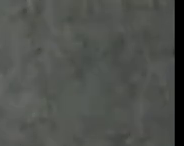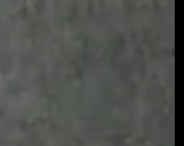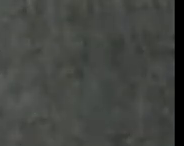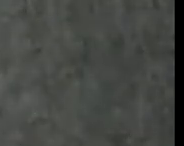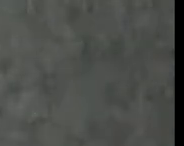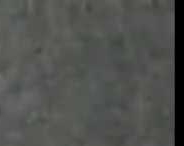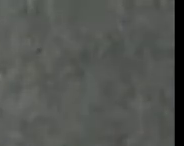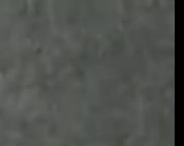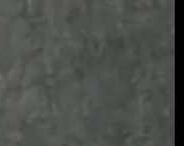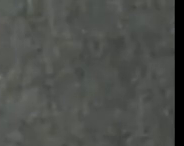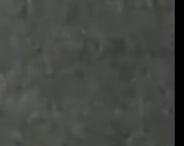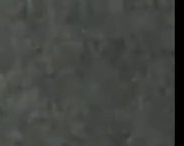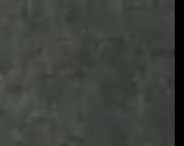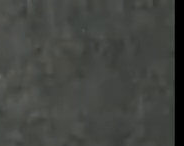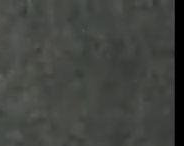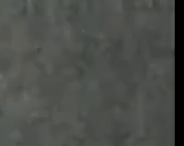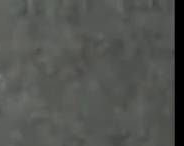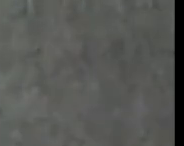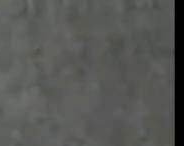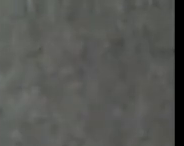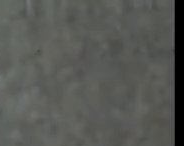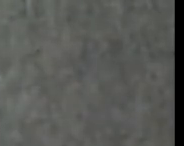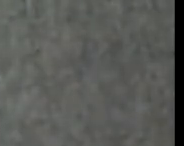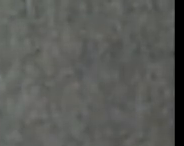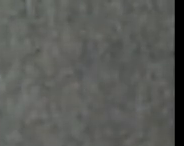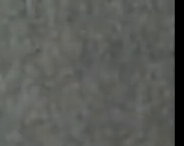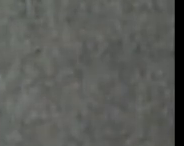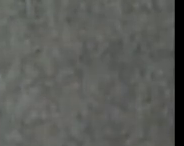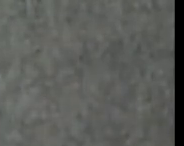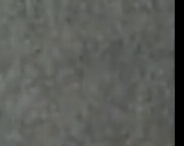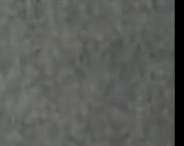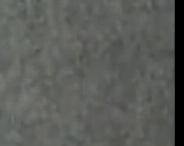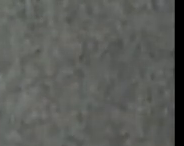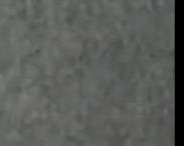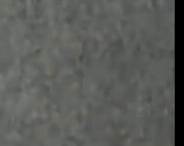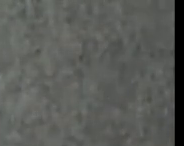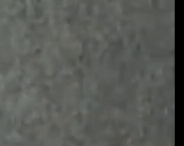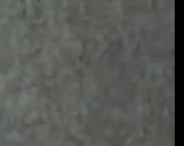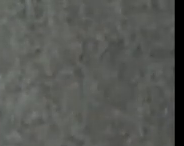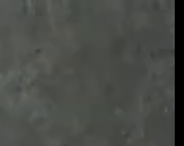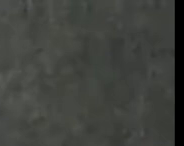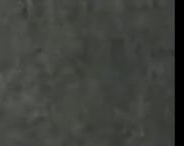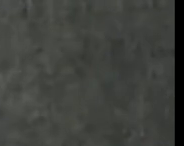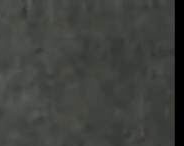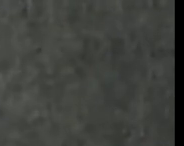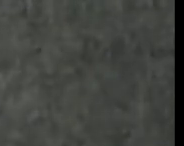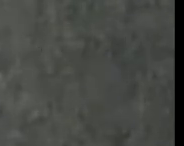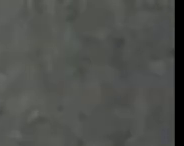and then Ben wants to know, could you put the slide up again? The difference between interns and psych services interns